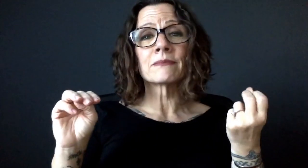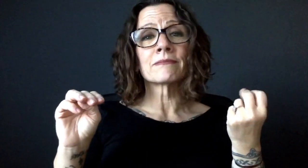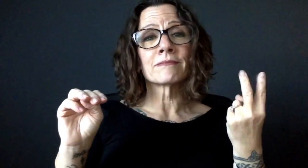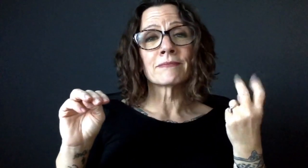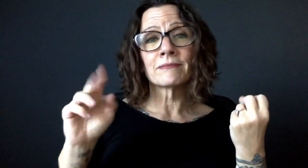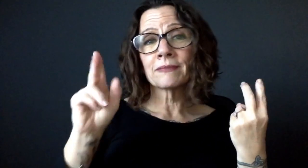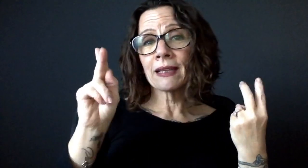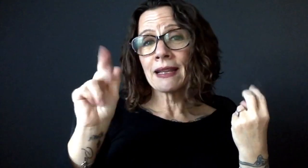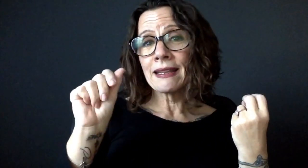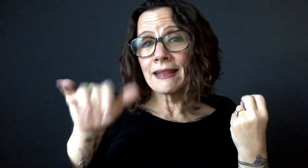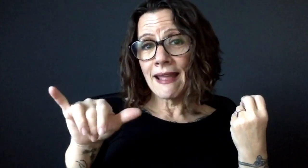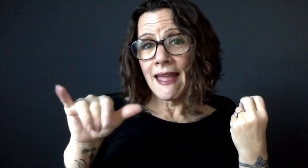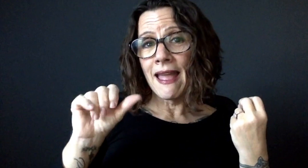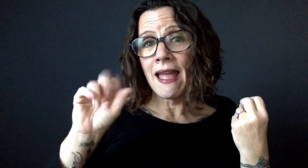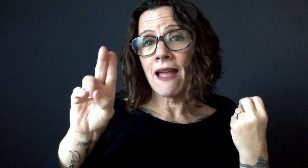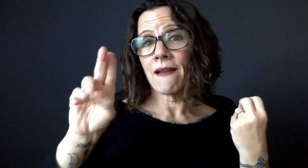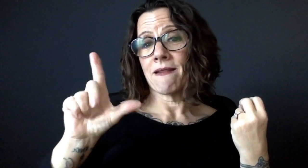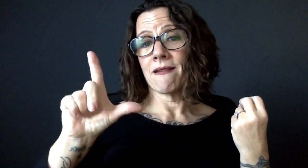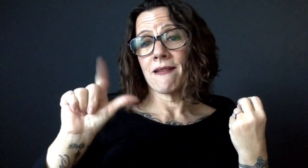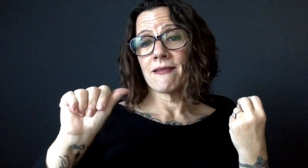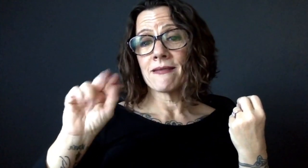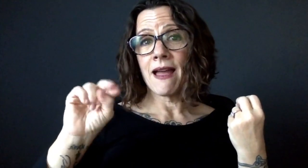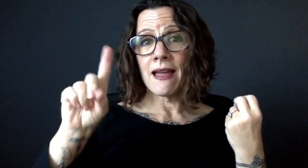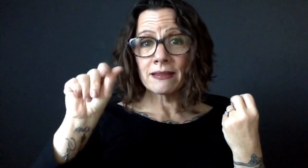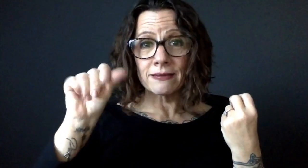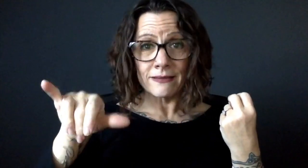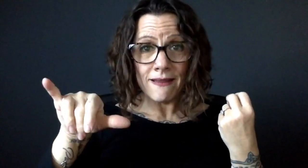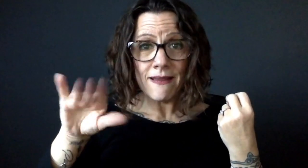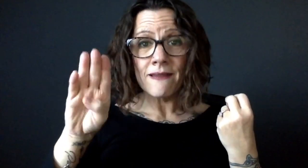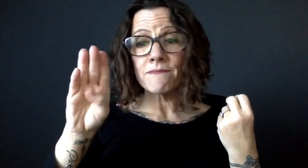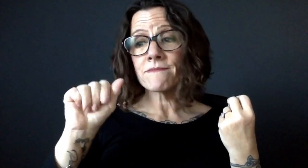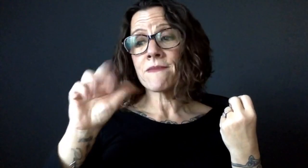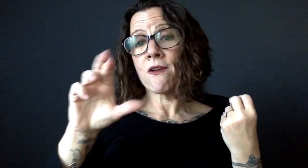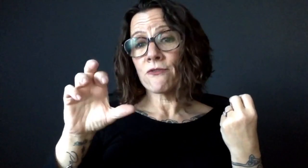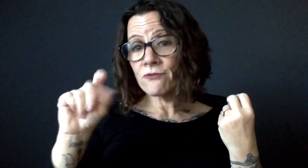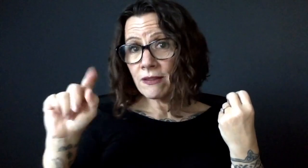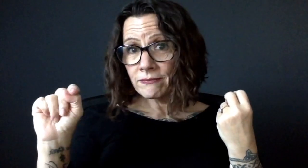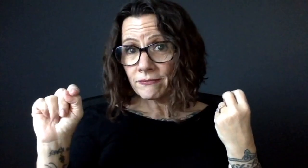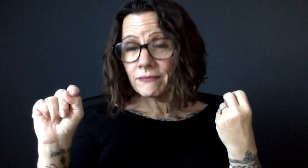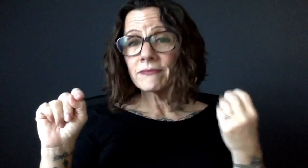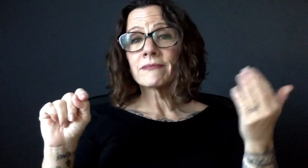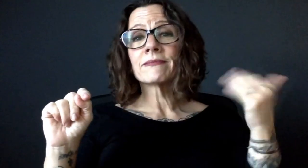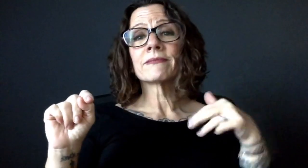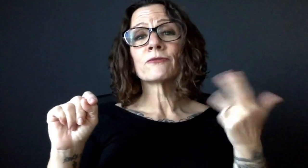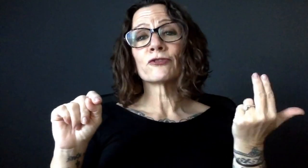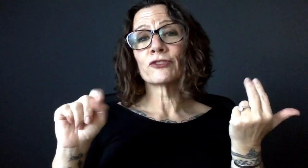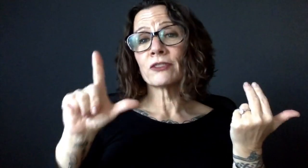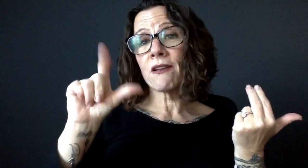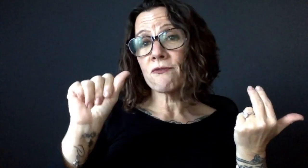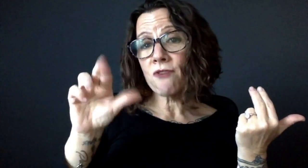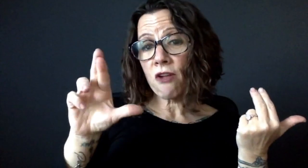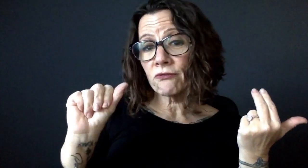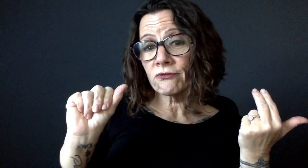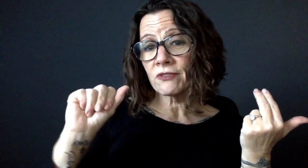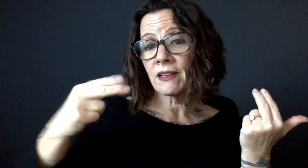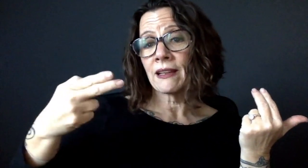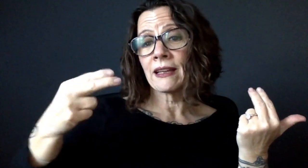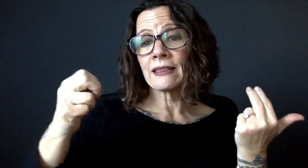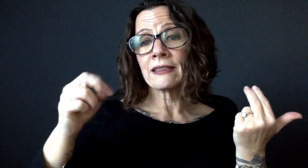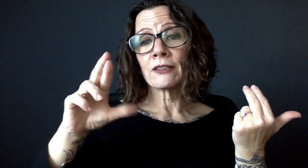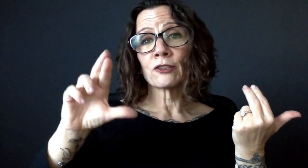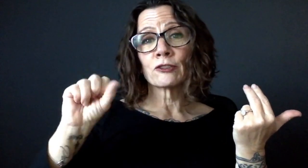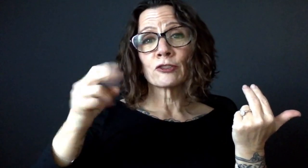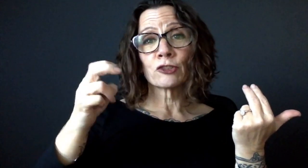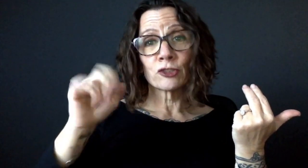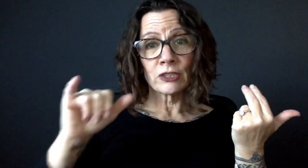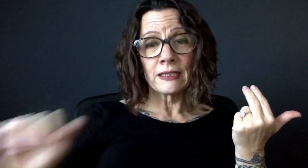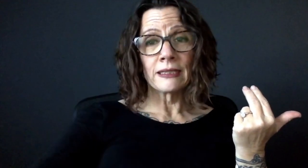Kay Ulanday Barrett, Laura Hershey,